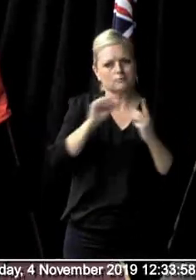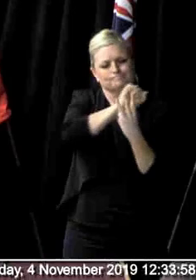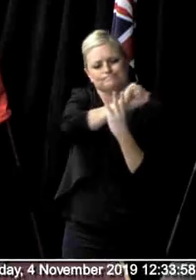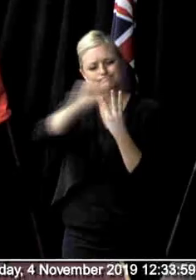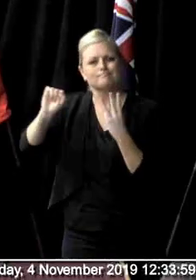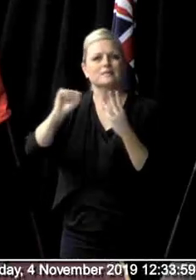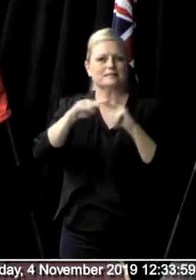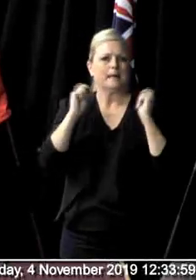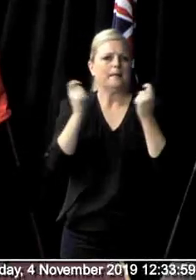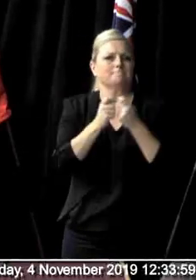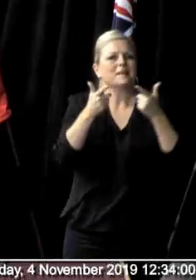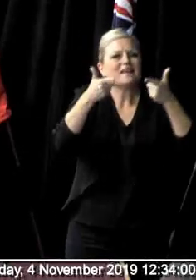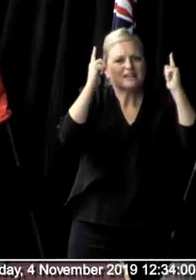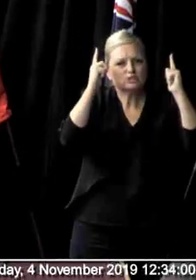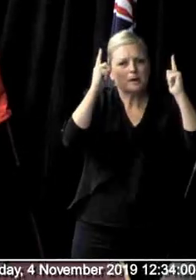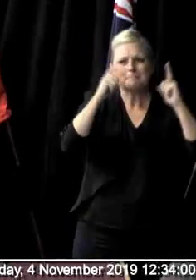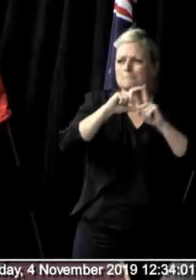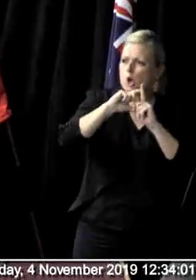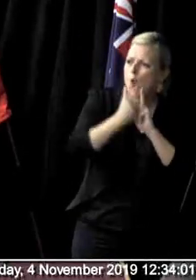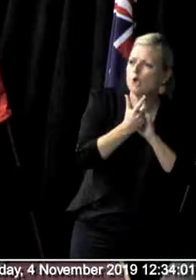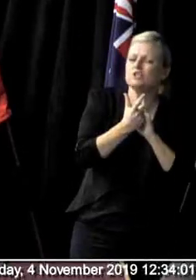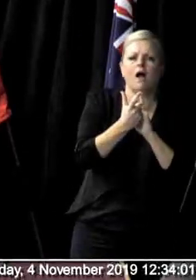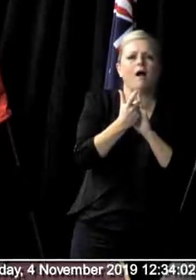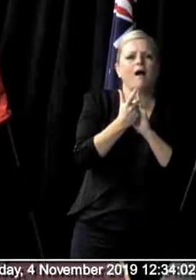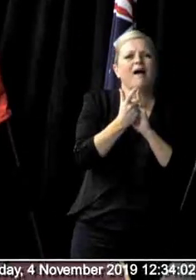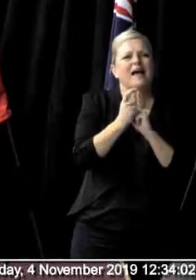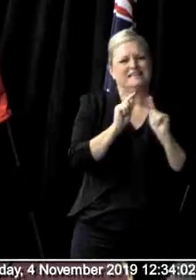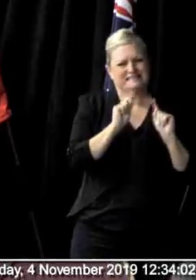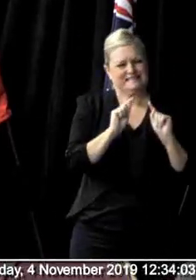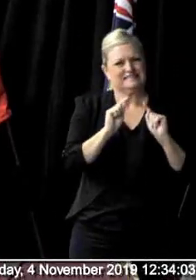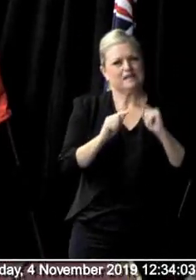They don’t – they don’t look at the child as a problem.